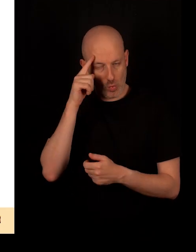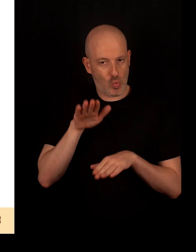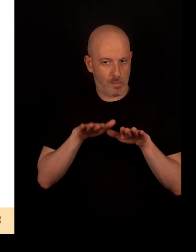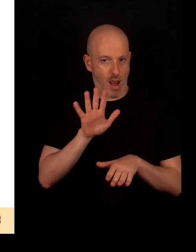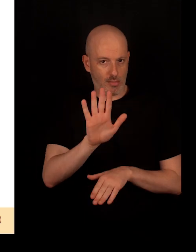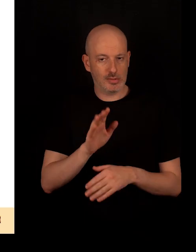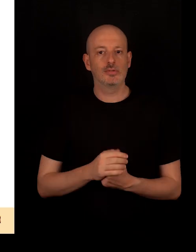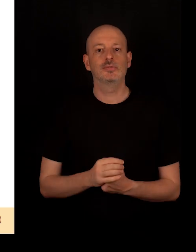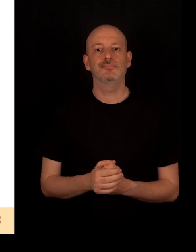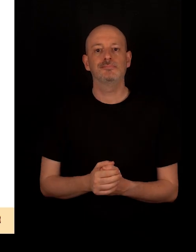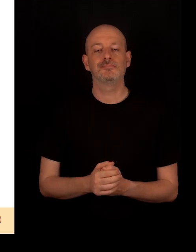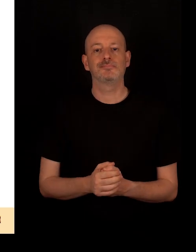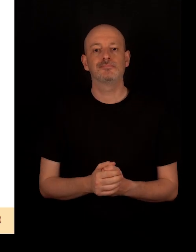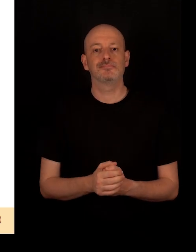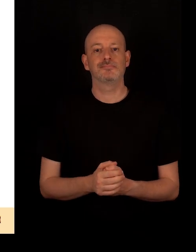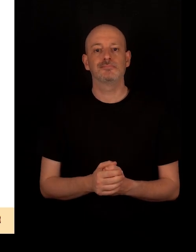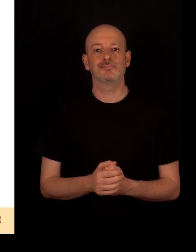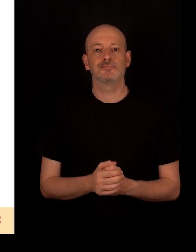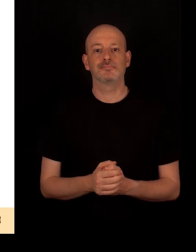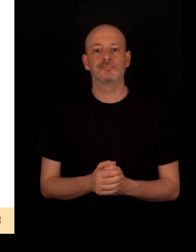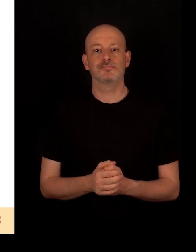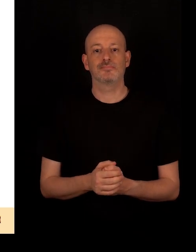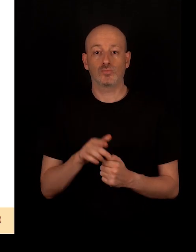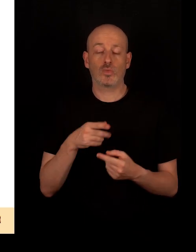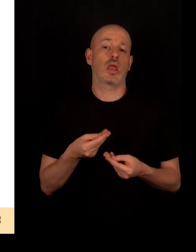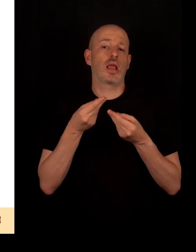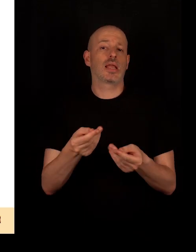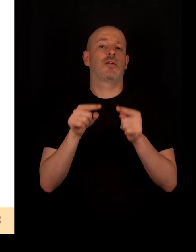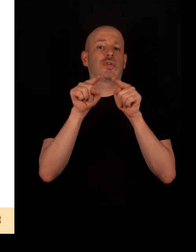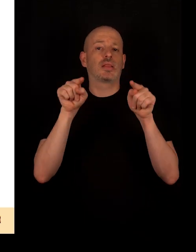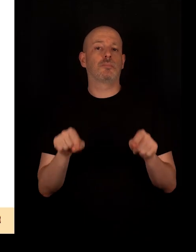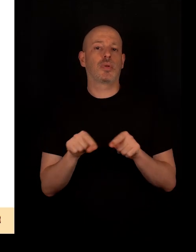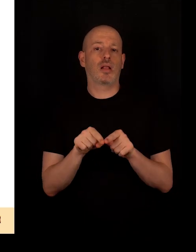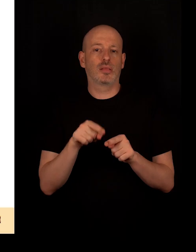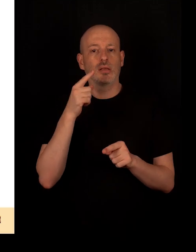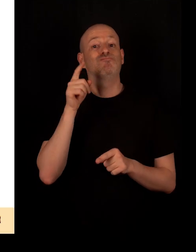for your balance payment. And for this we we give you a template